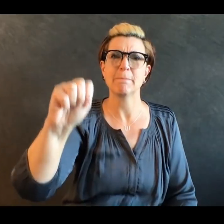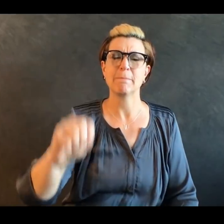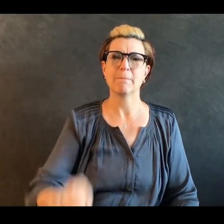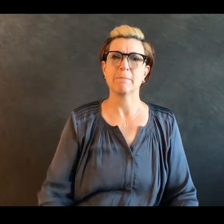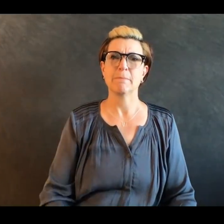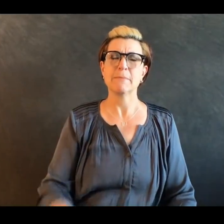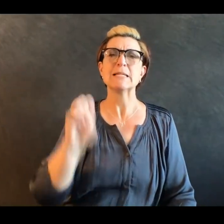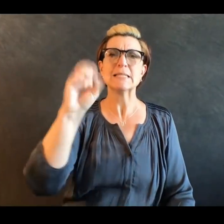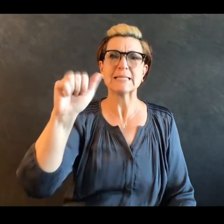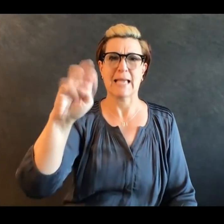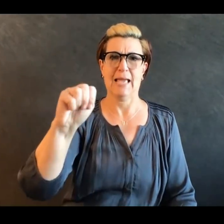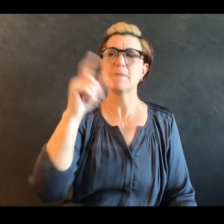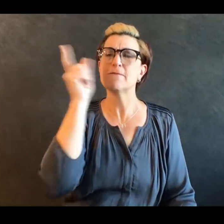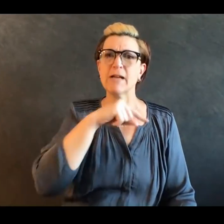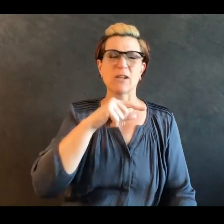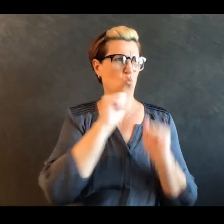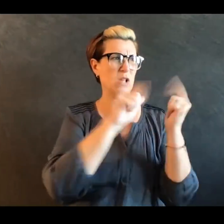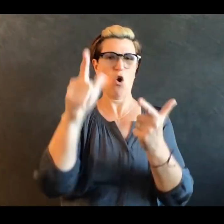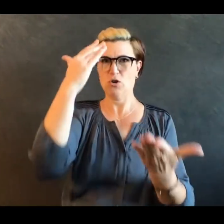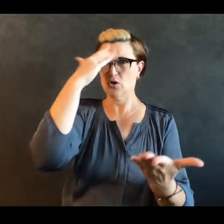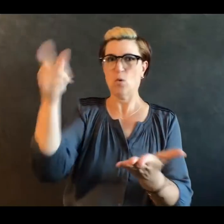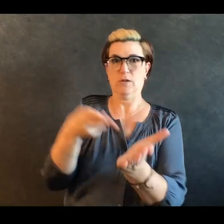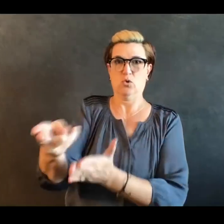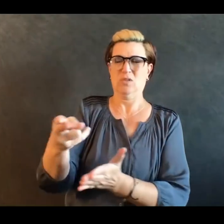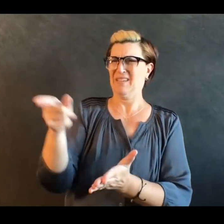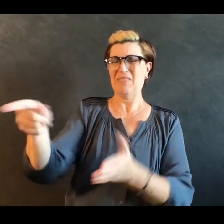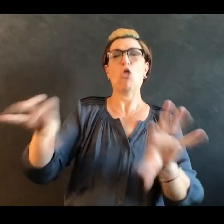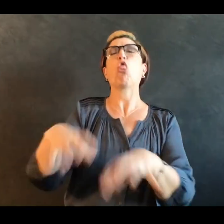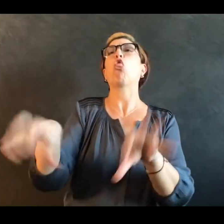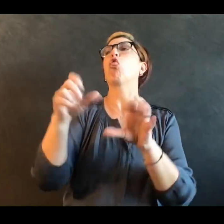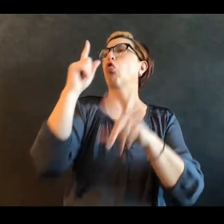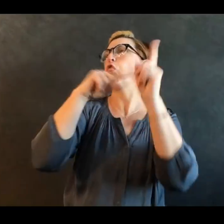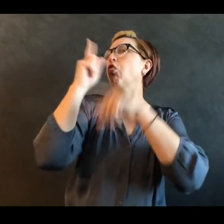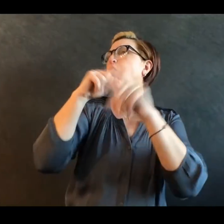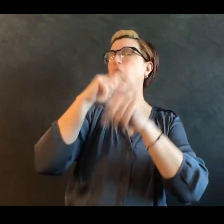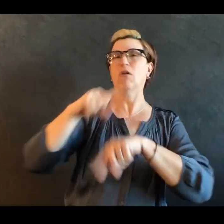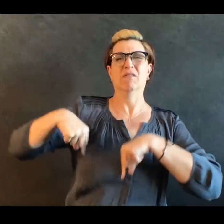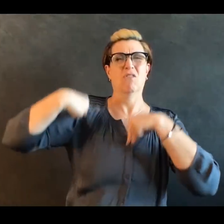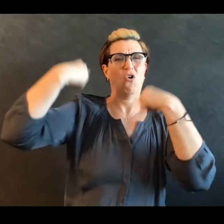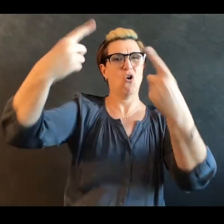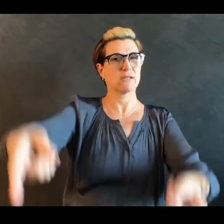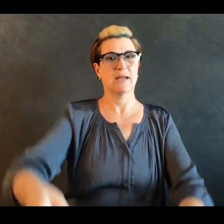and everybody knows it and it's been that way for a long time and perhaps